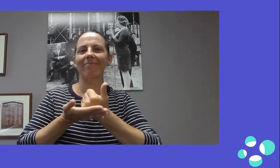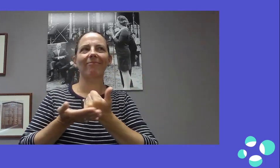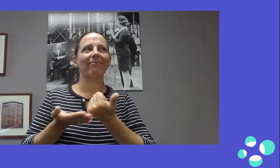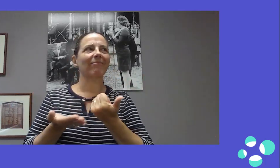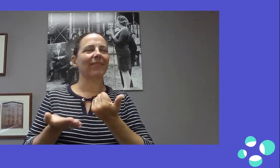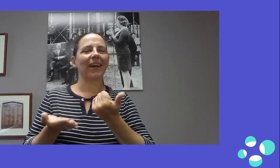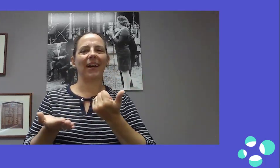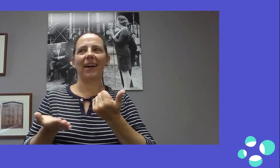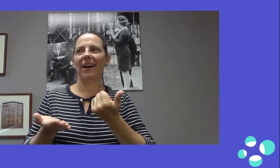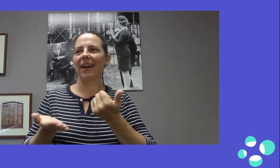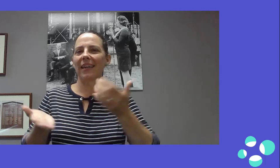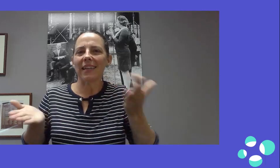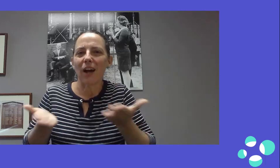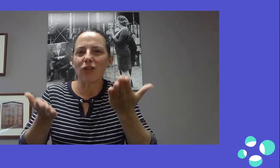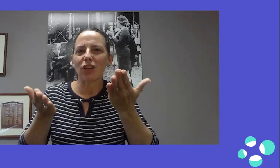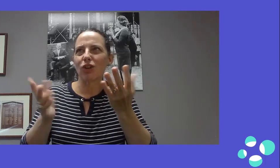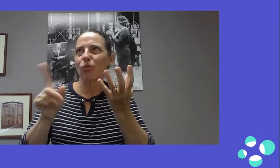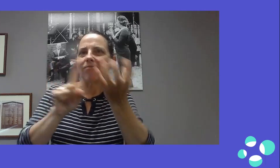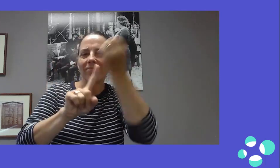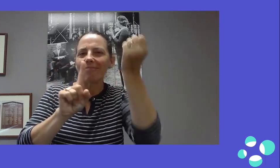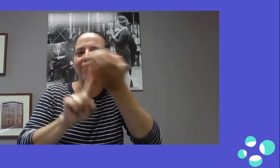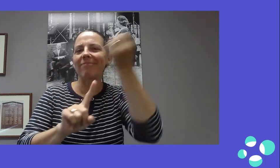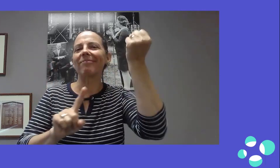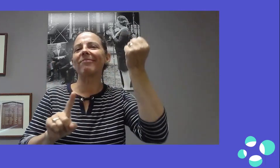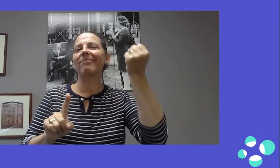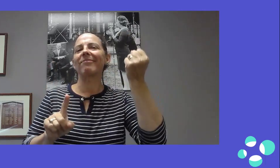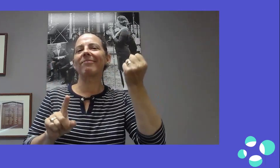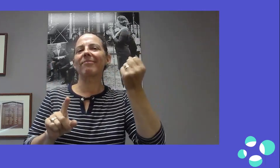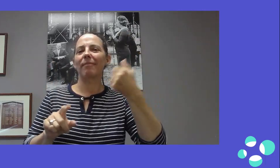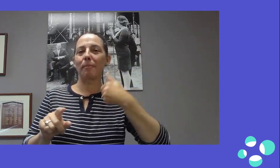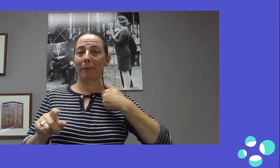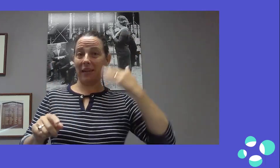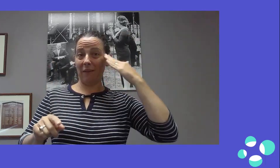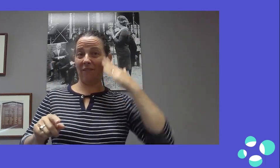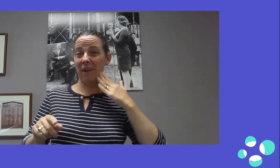I've been encouraged to achieve my goals. As a deaf woman,